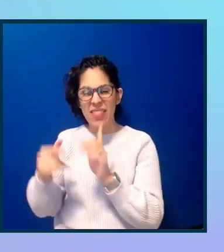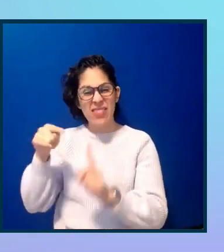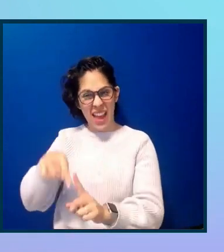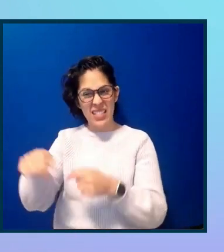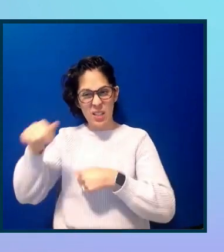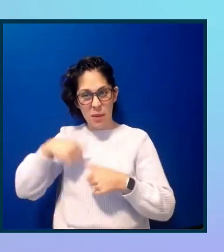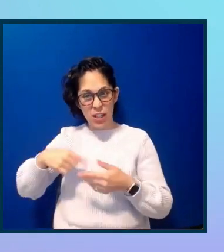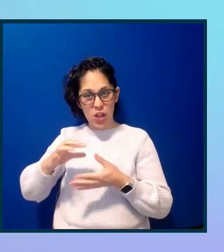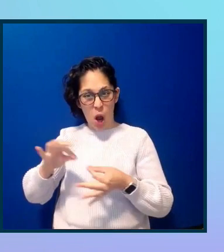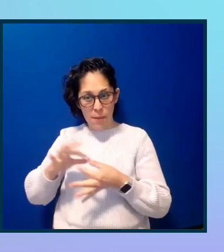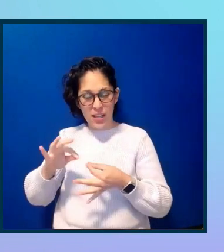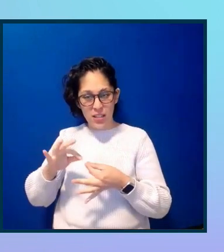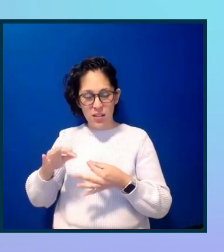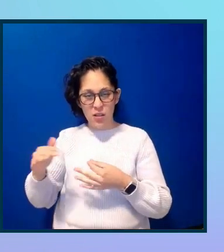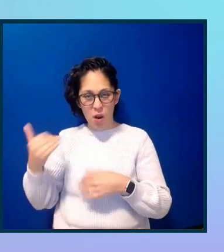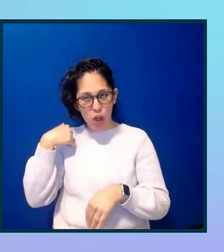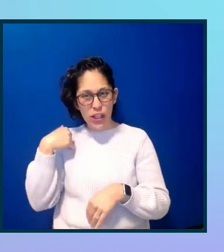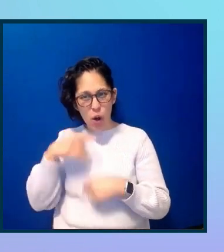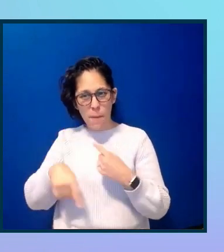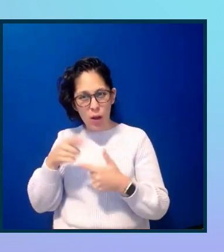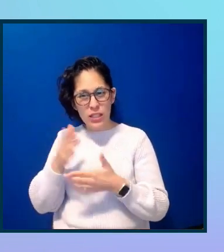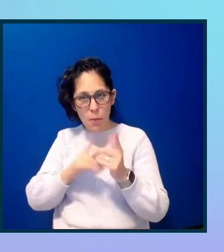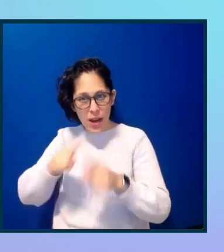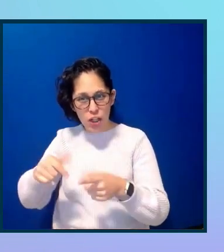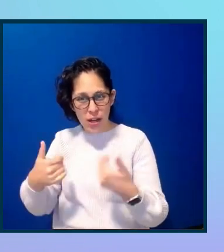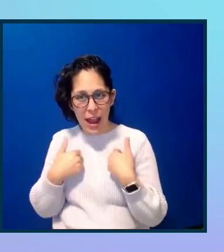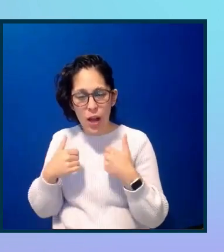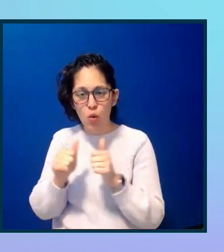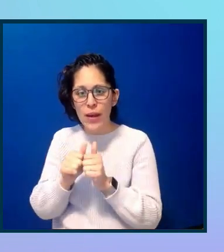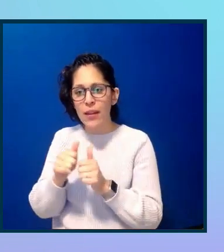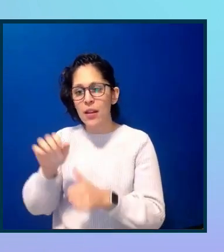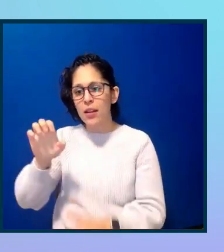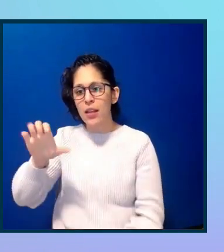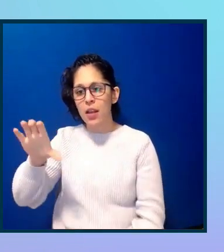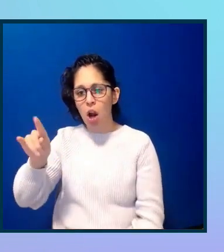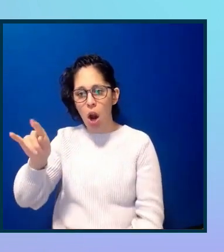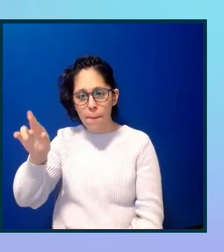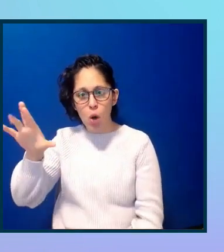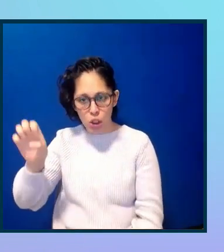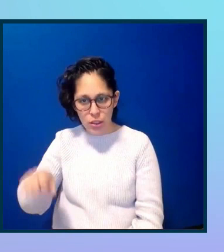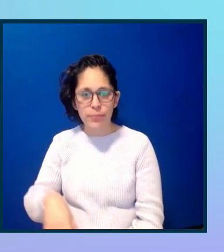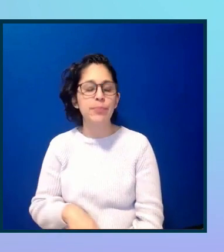about some of the reaction I've had when it comes to e-commerce. So the one of the questions is,